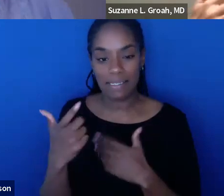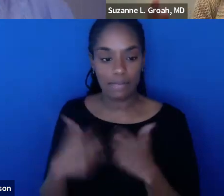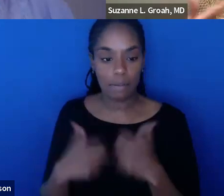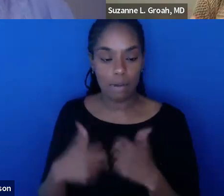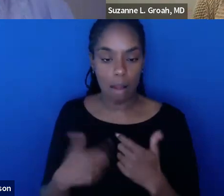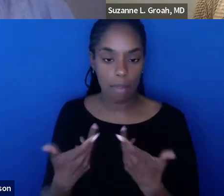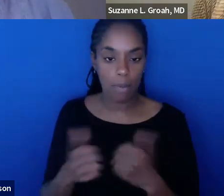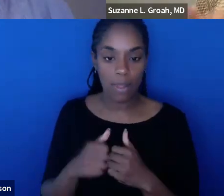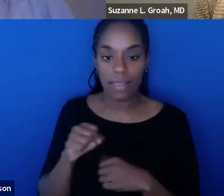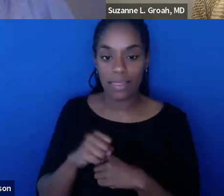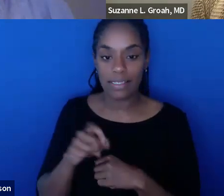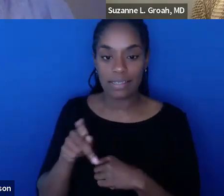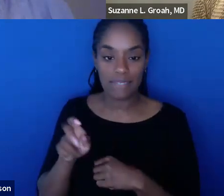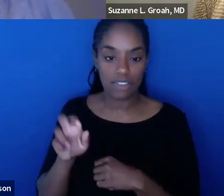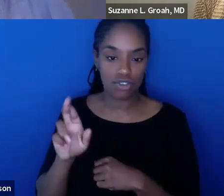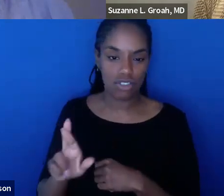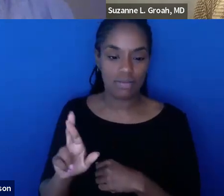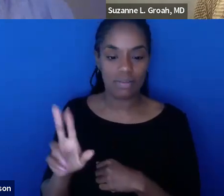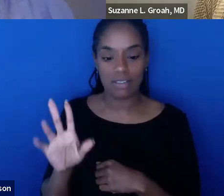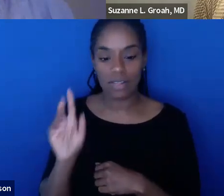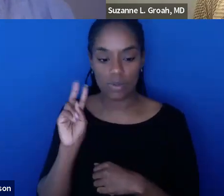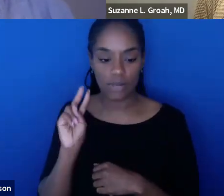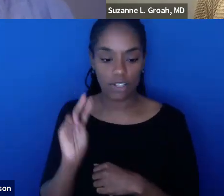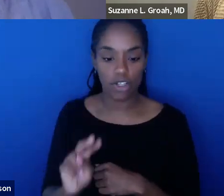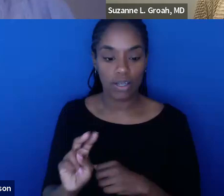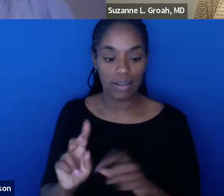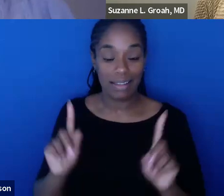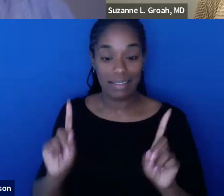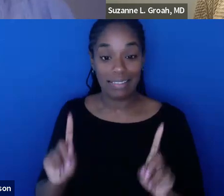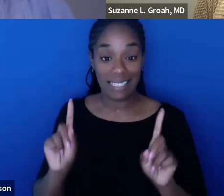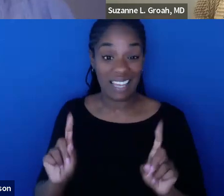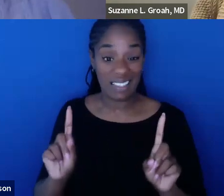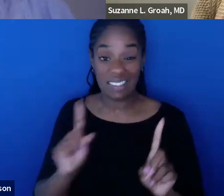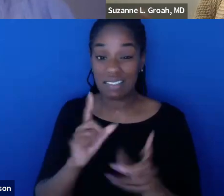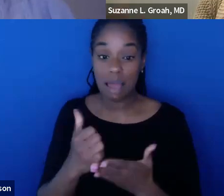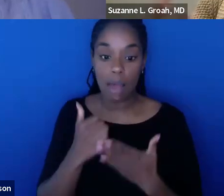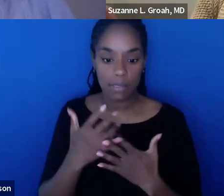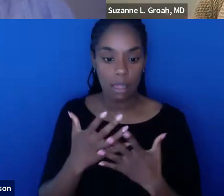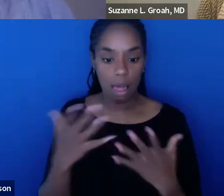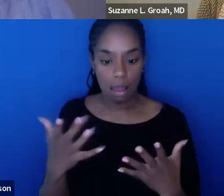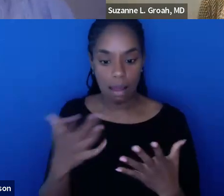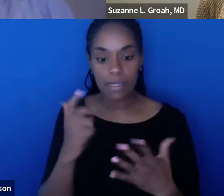So we have to look at all those, and that's where that test, urodynamics, really comes in handy because it gives us a lot of information there.